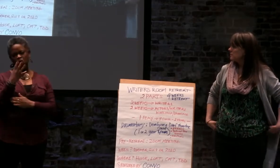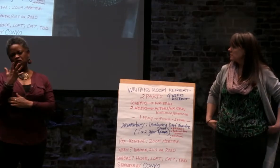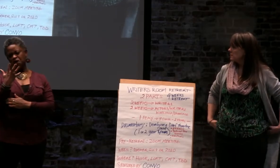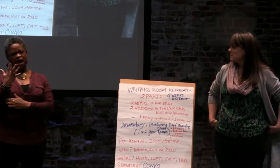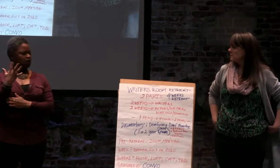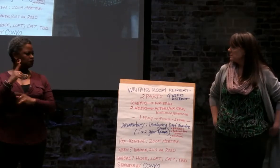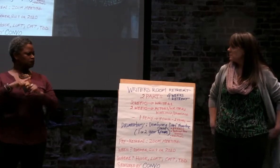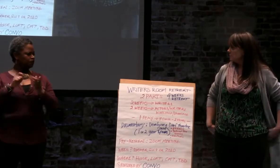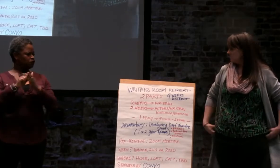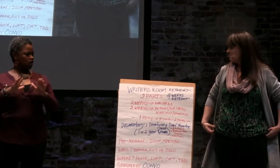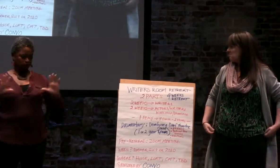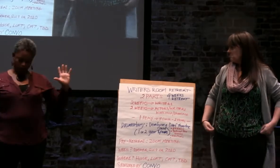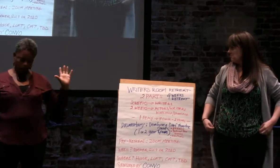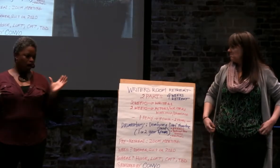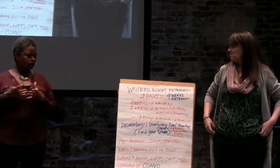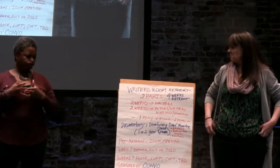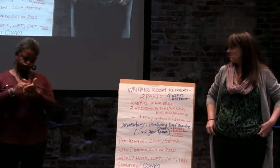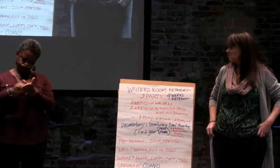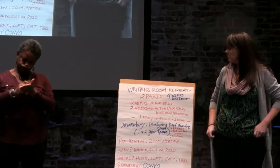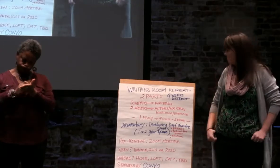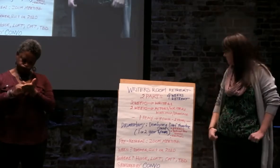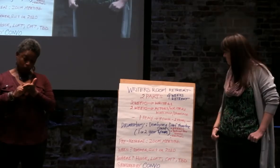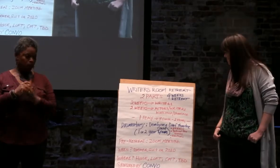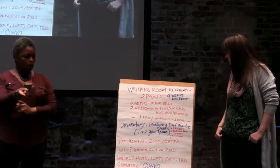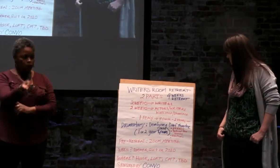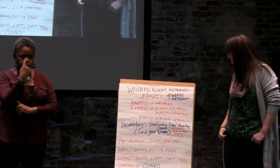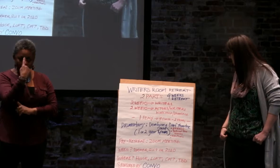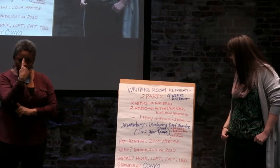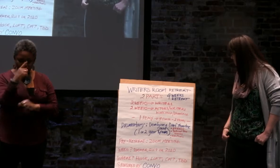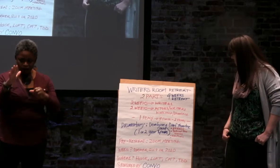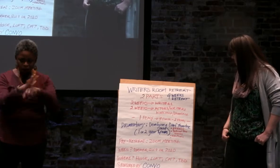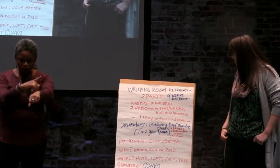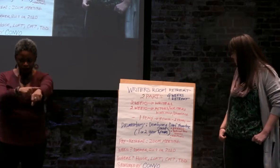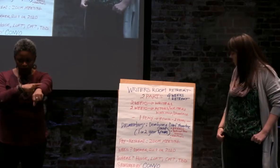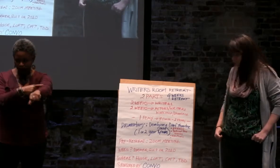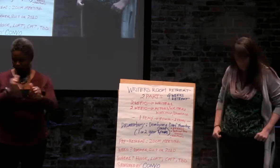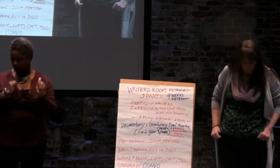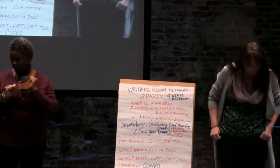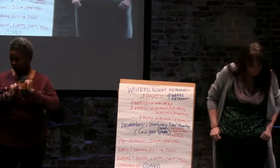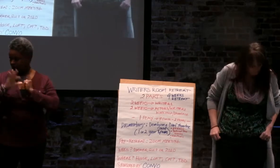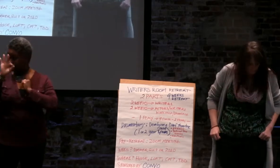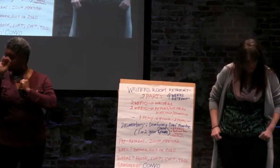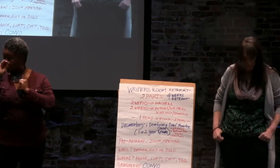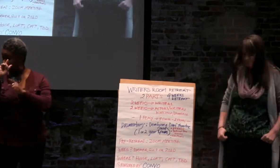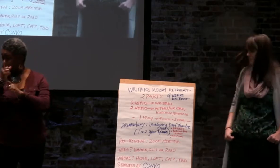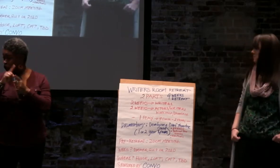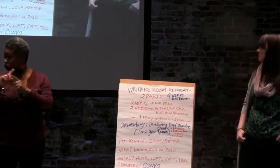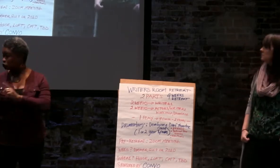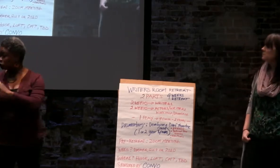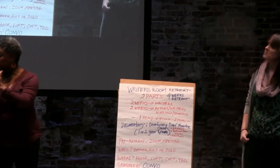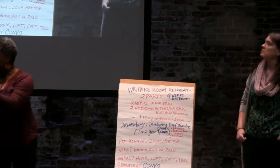[Male Interpreter 2] It is a two week writers' program of five different writers in one space, full-time.